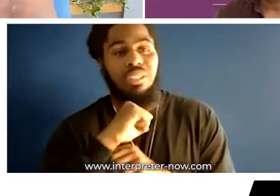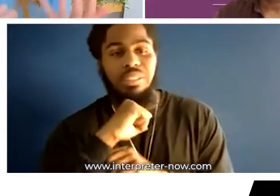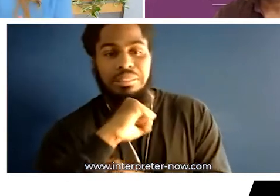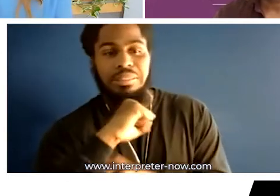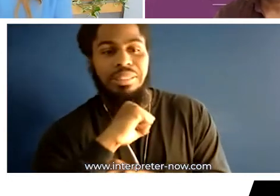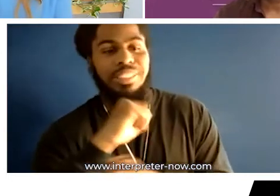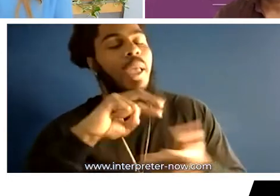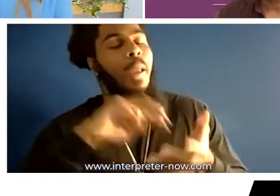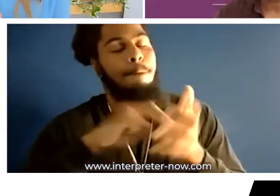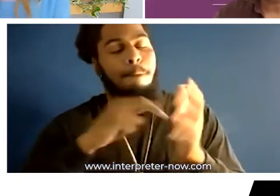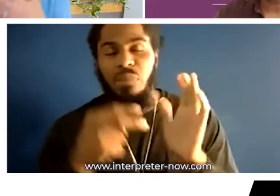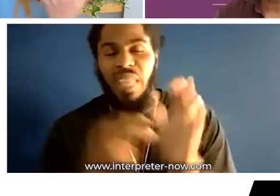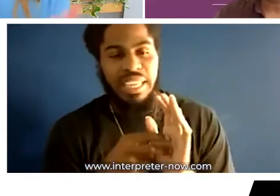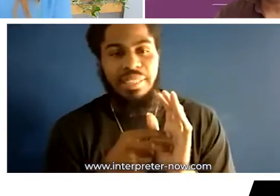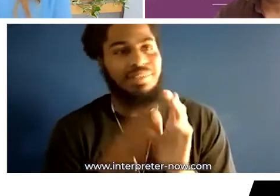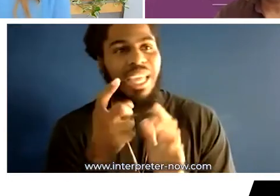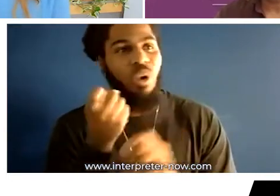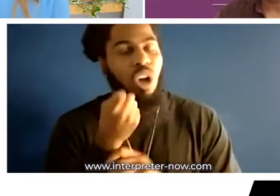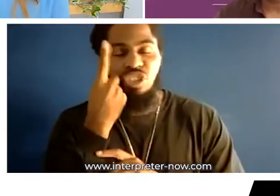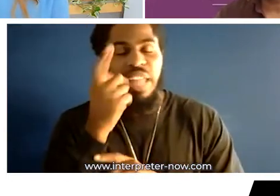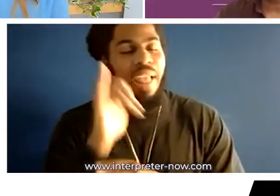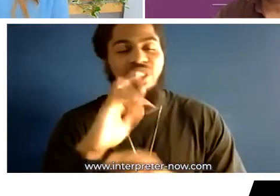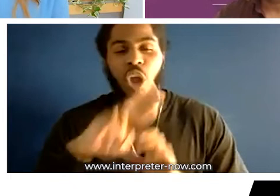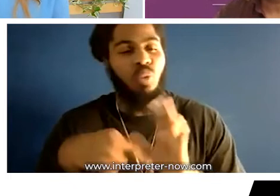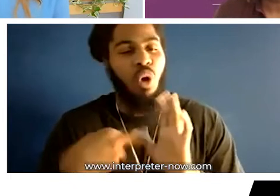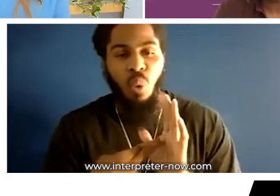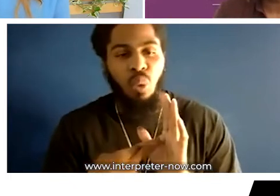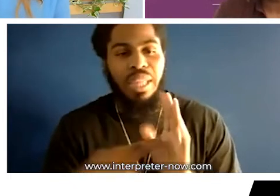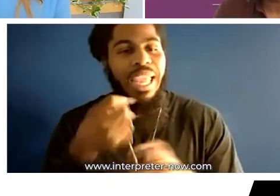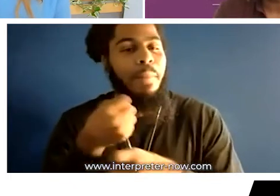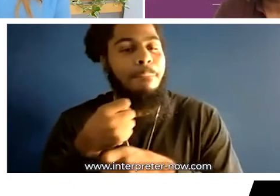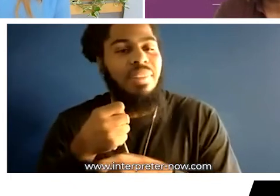role in all of it, in the role in creating change. Yeah. What am I to do with this?